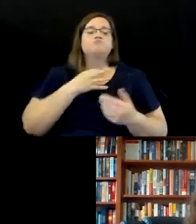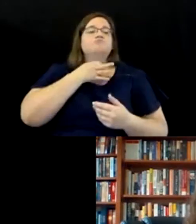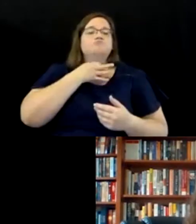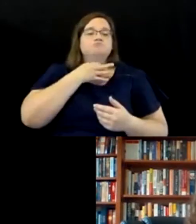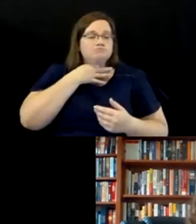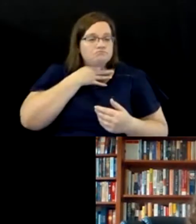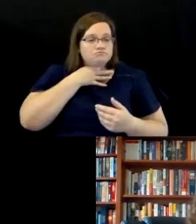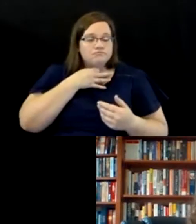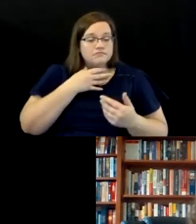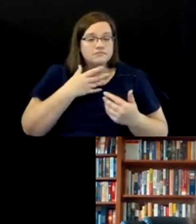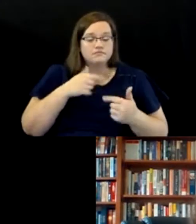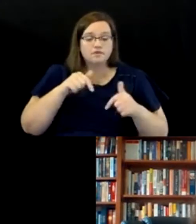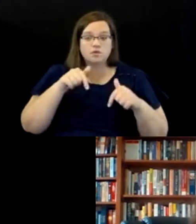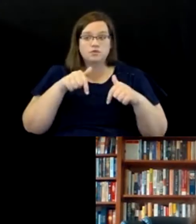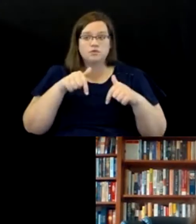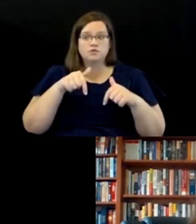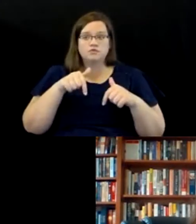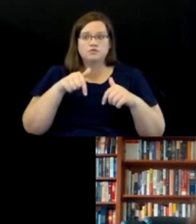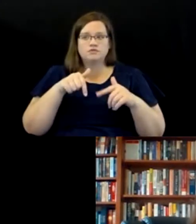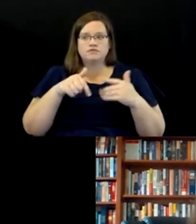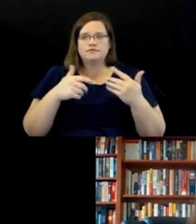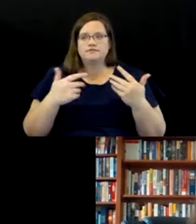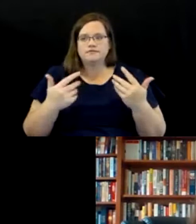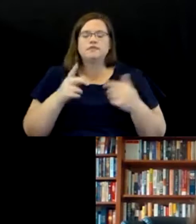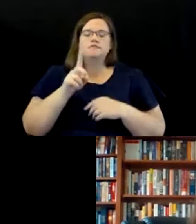, this could go on -- do you think there's any